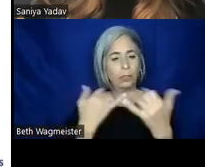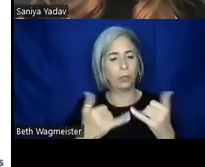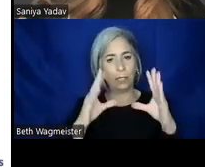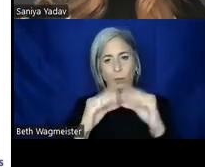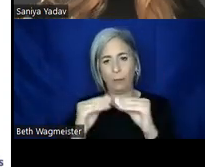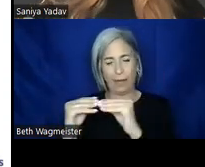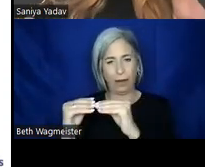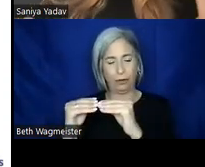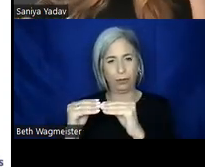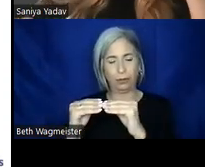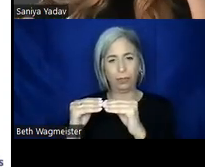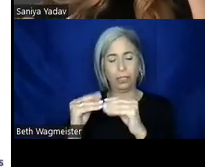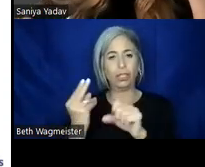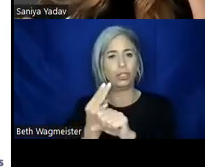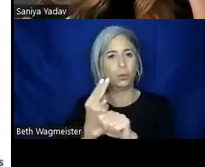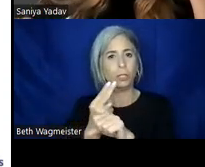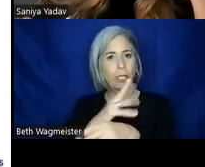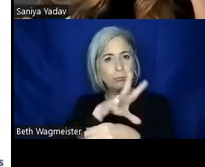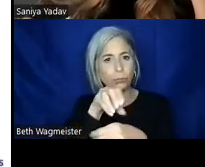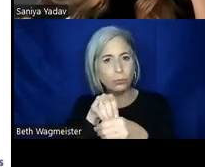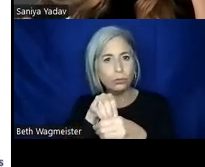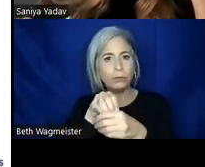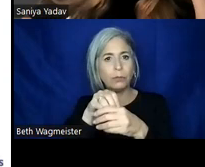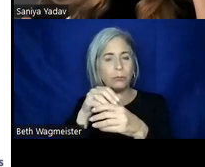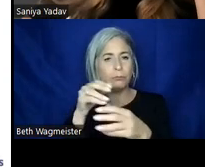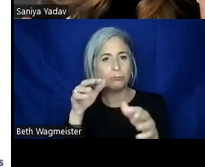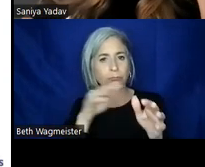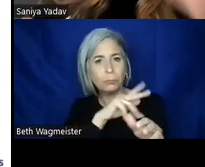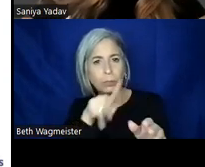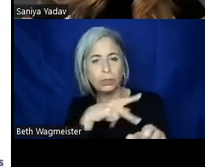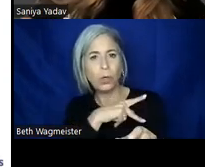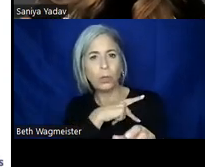leveraging inclusive personas to develop accessible design systems.